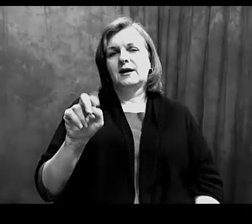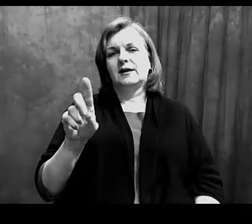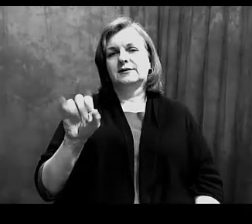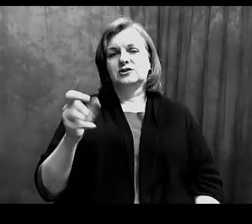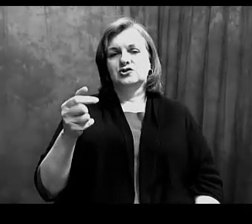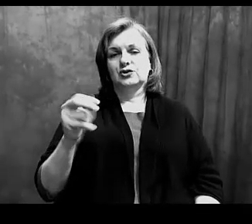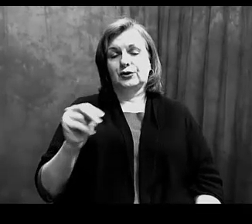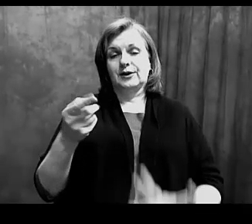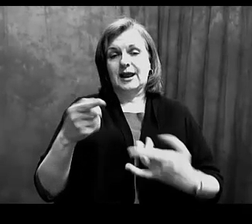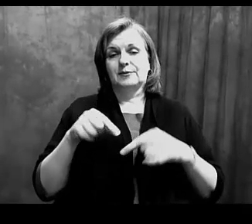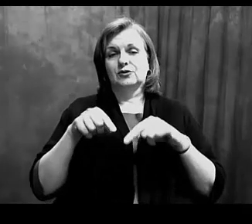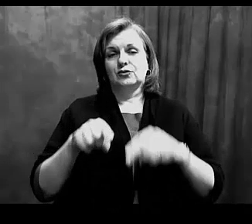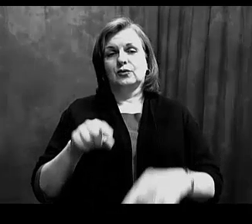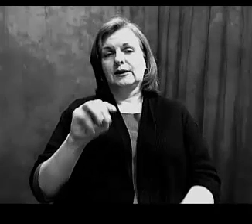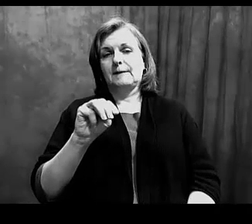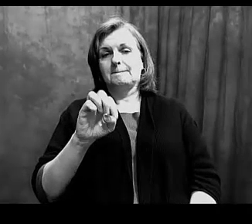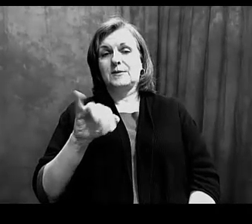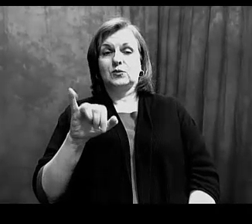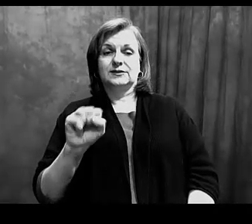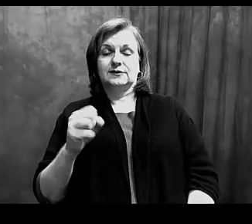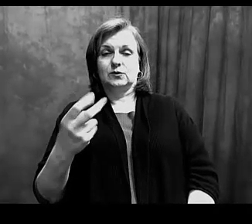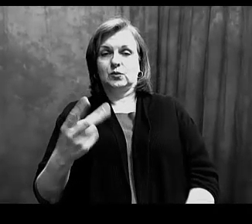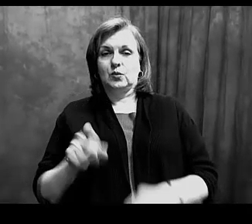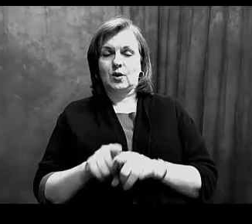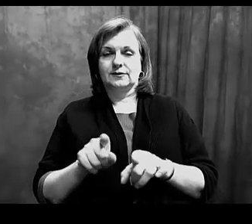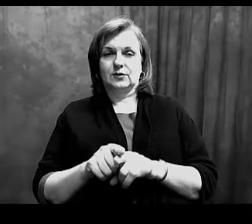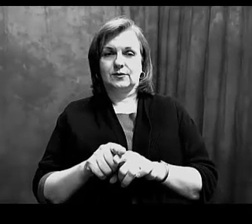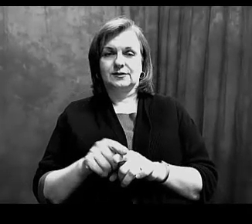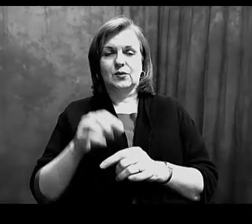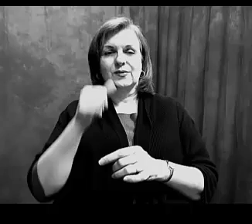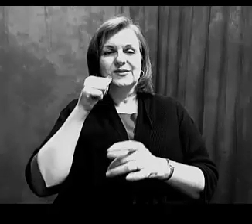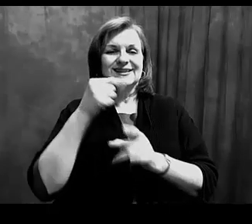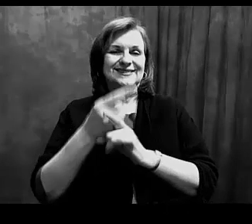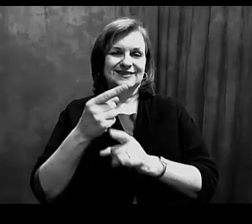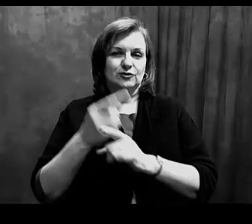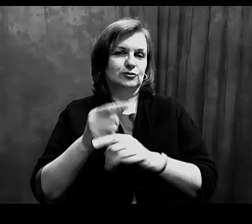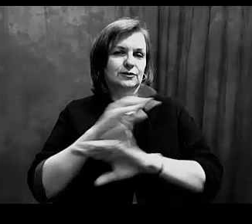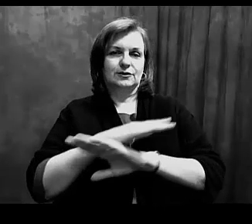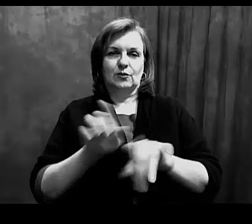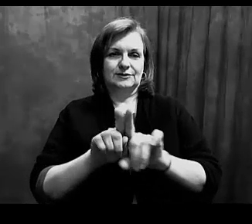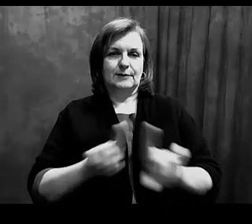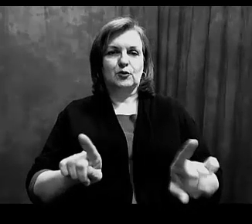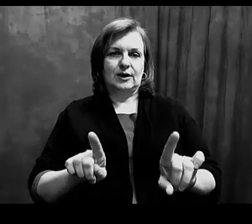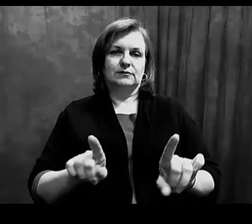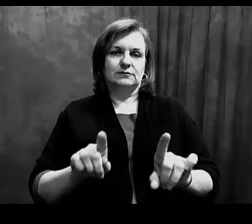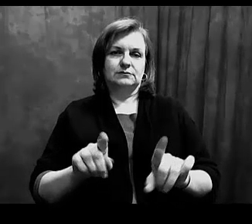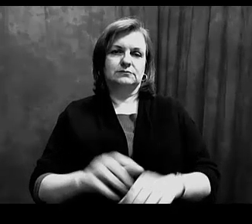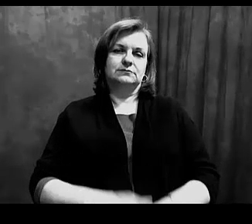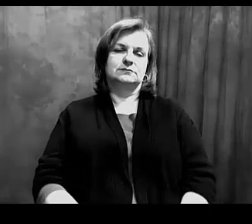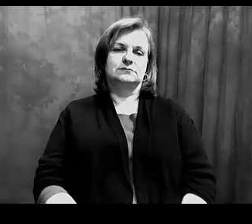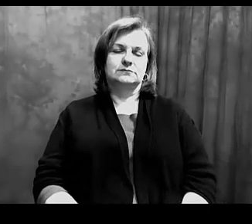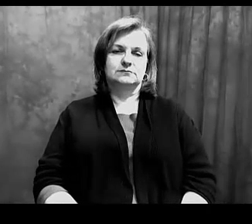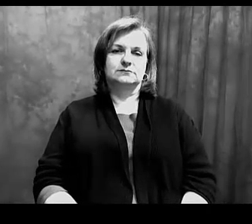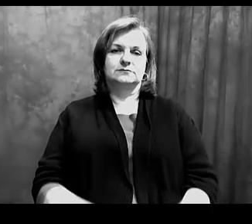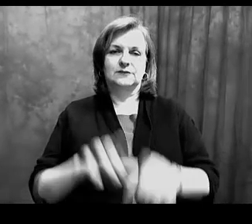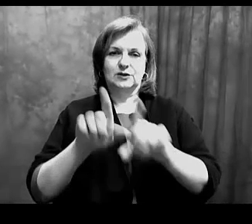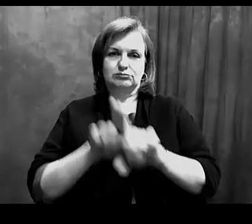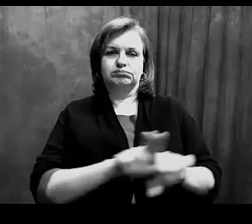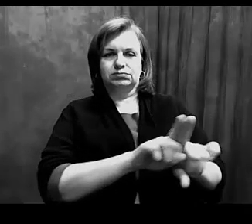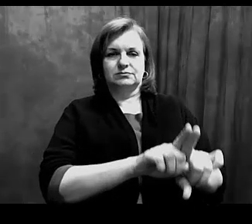nondisjunction can also occur in meiosis 2 -- so the sister chromatids don't separate here